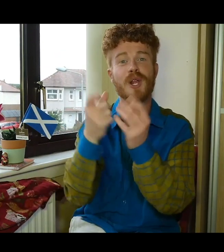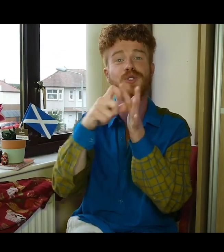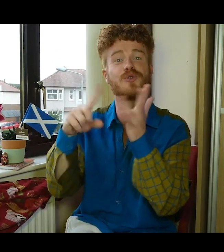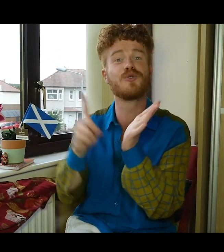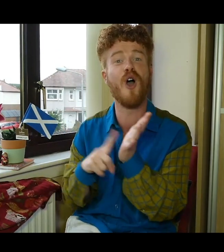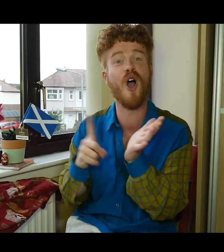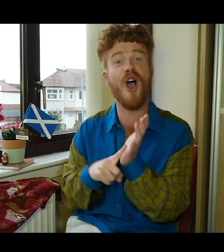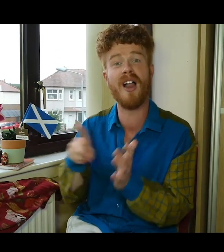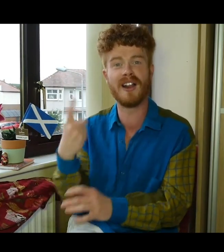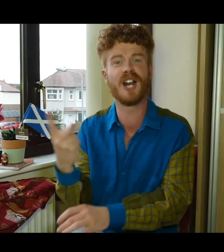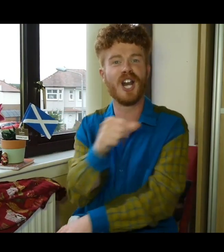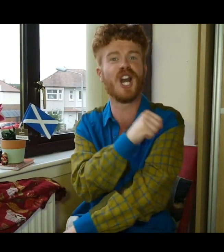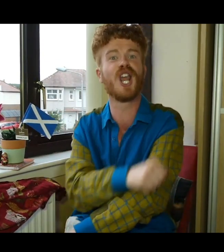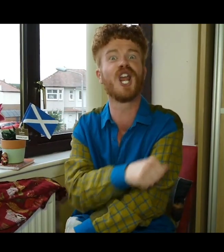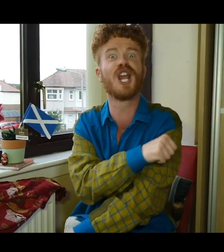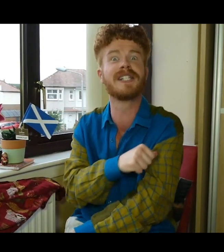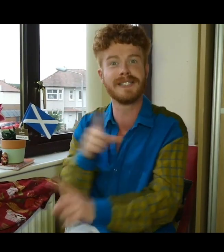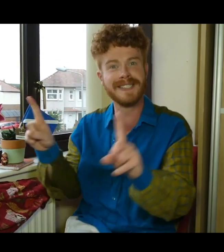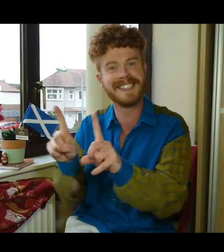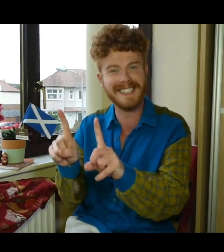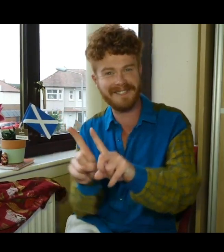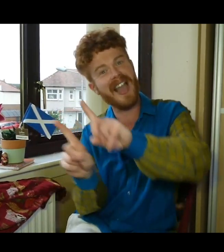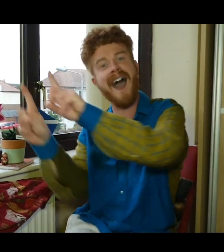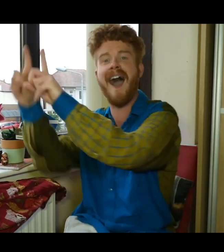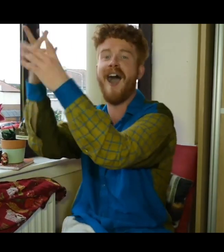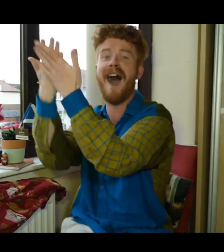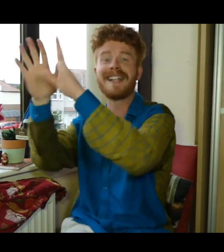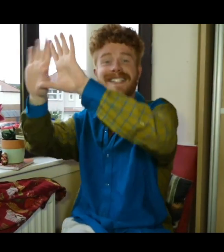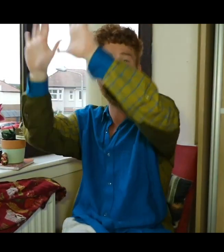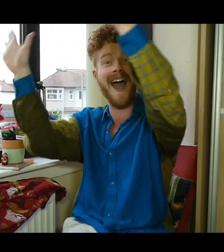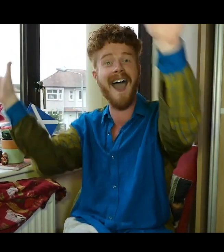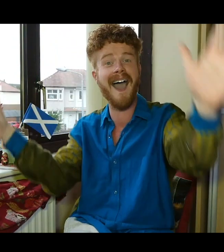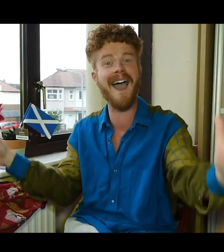and they were flying through the air.